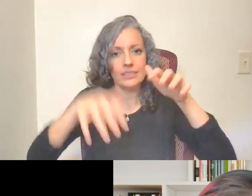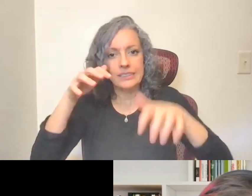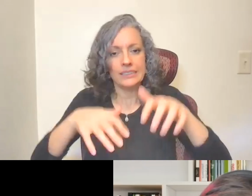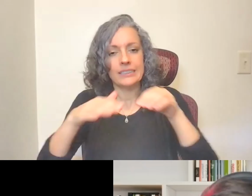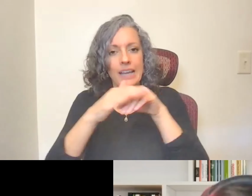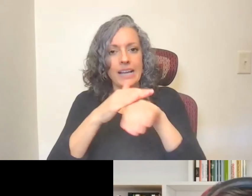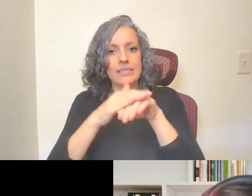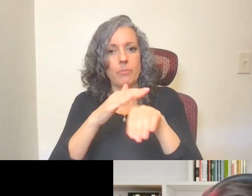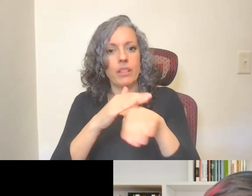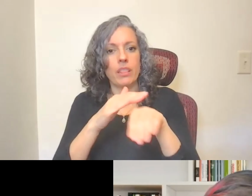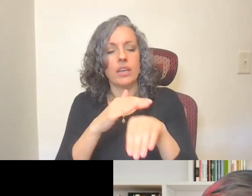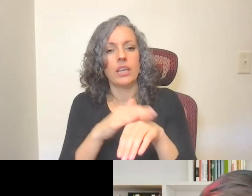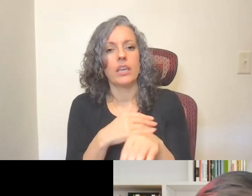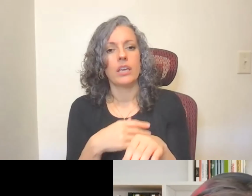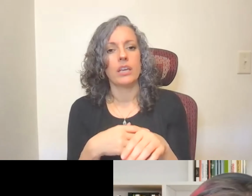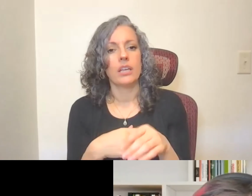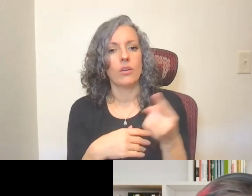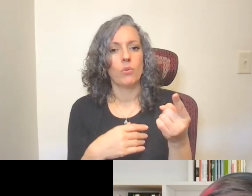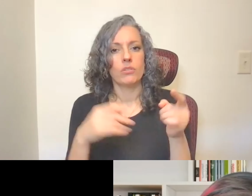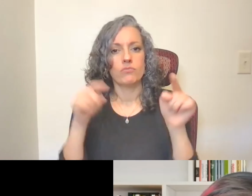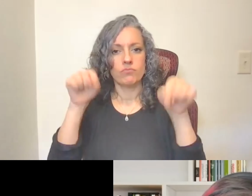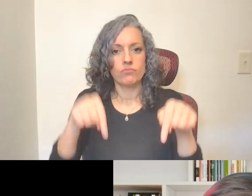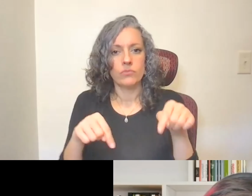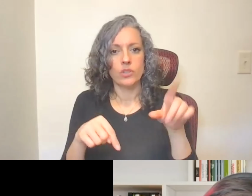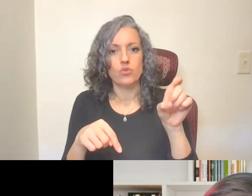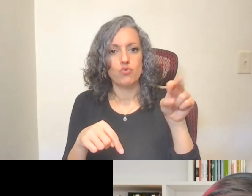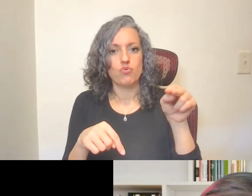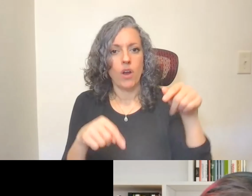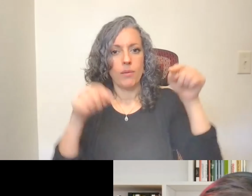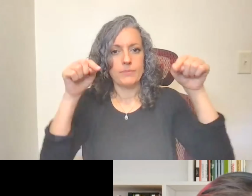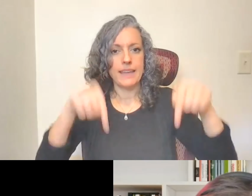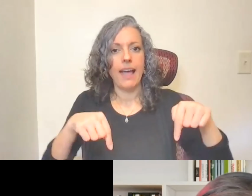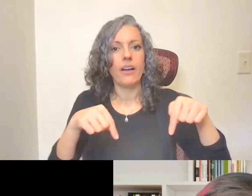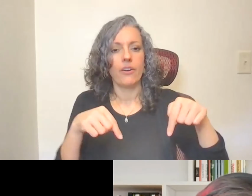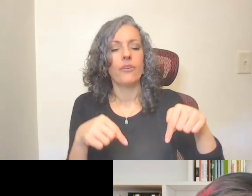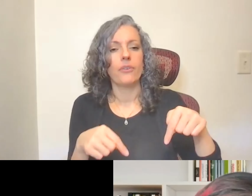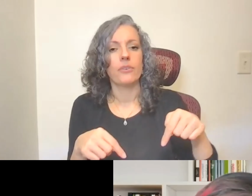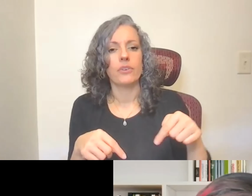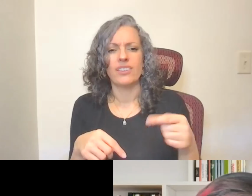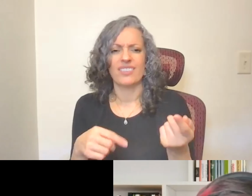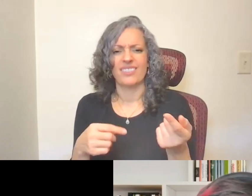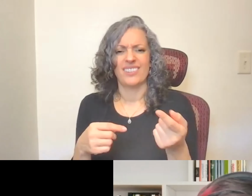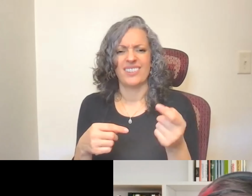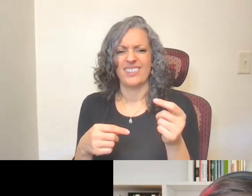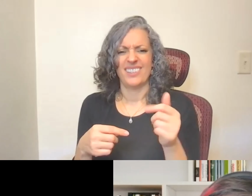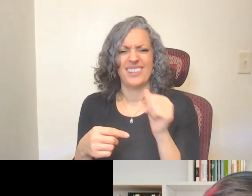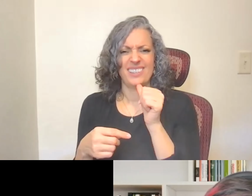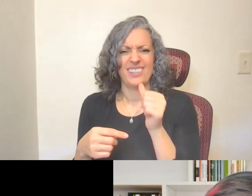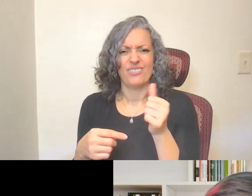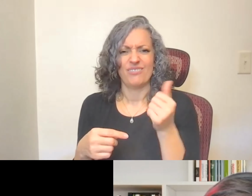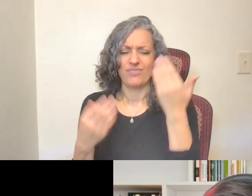drop down menu, and I was like, "Look, this thing is used I don't know how many times around all the interface."